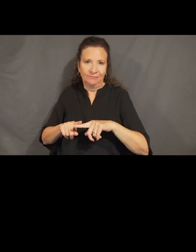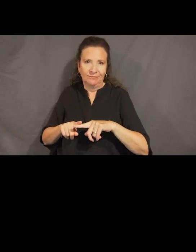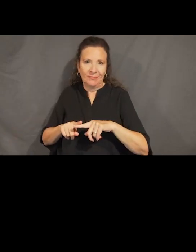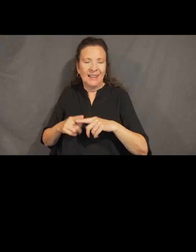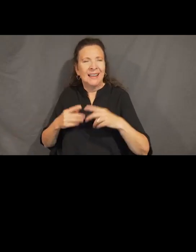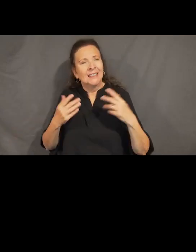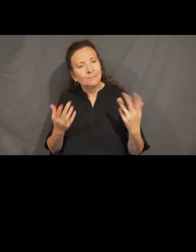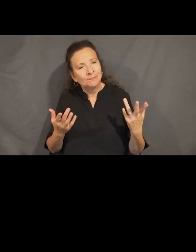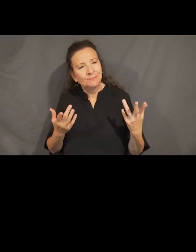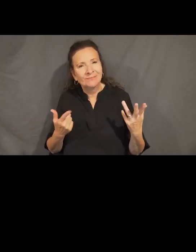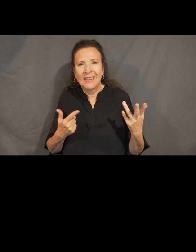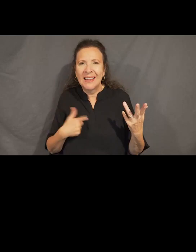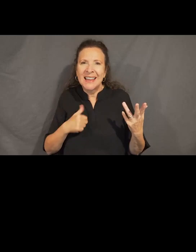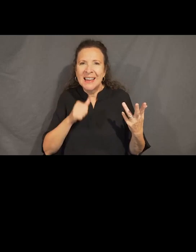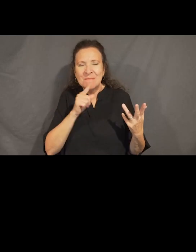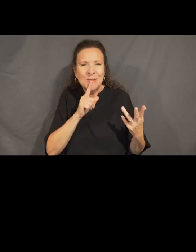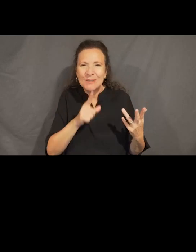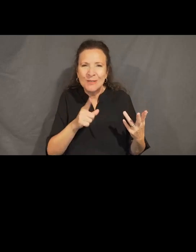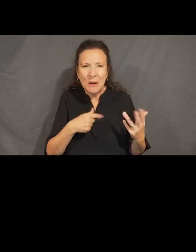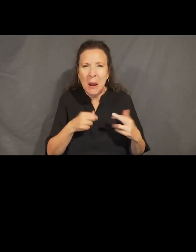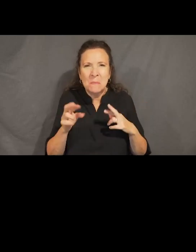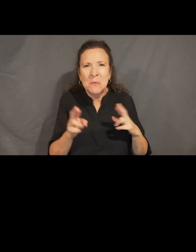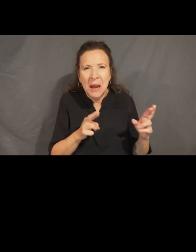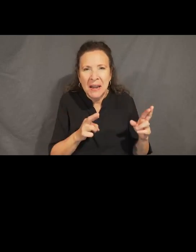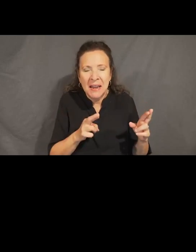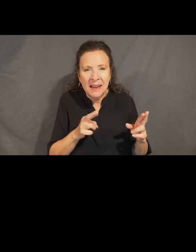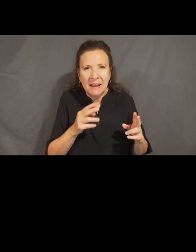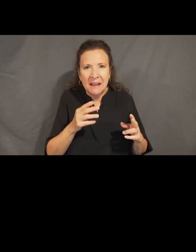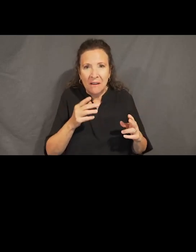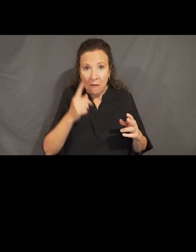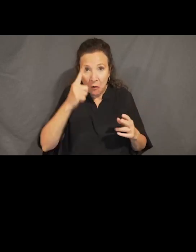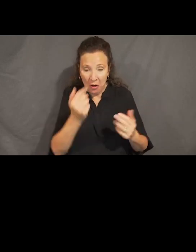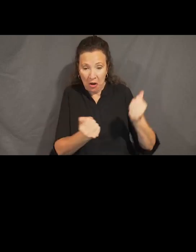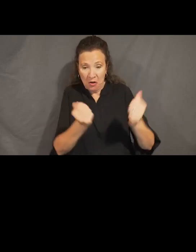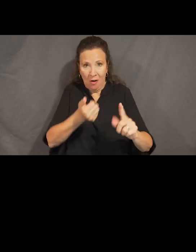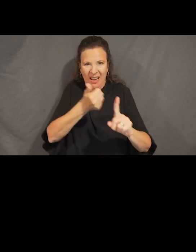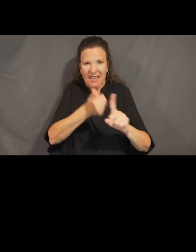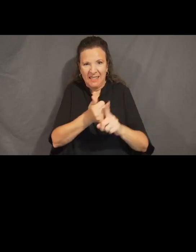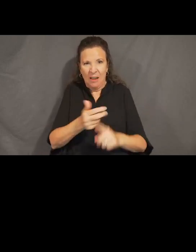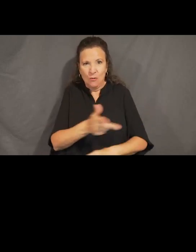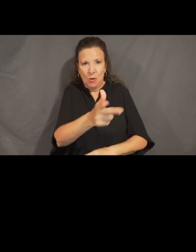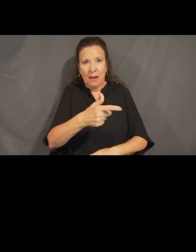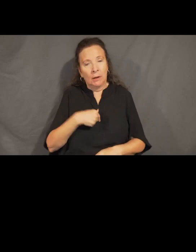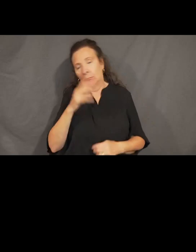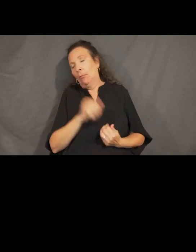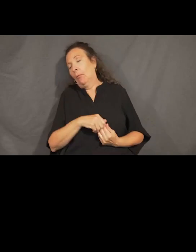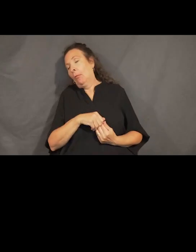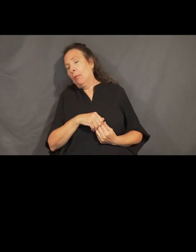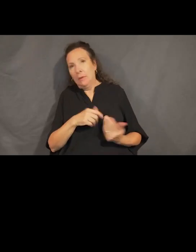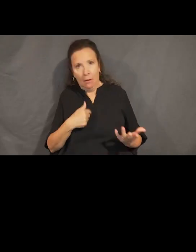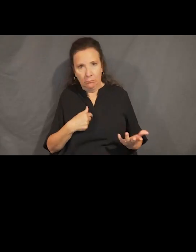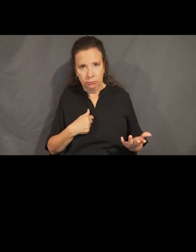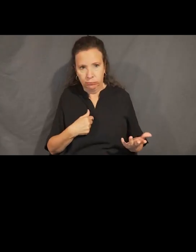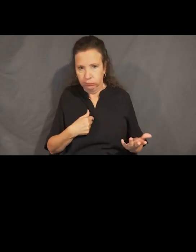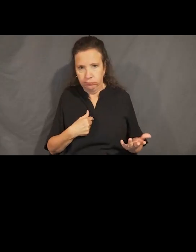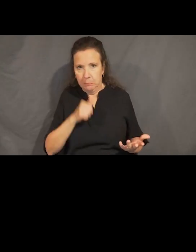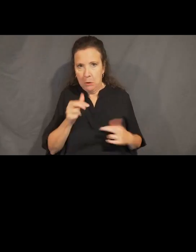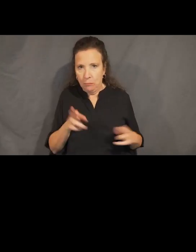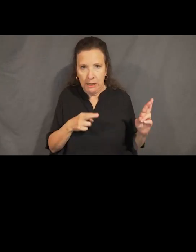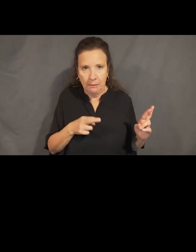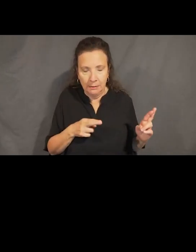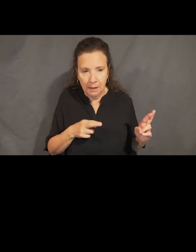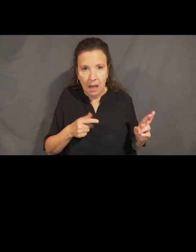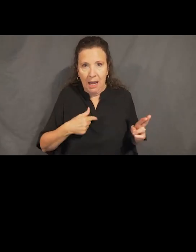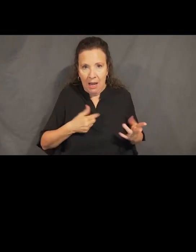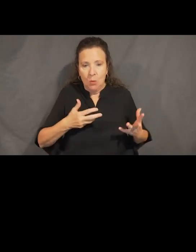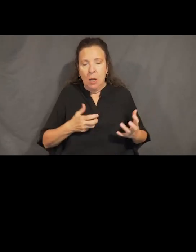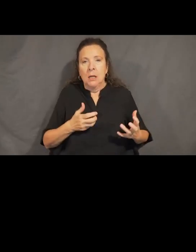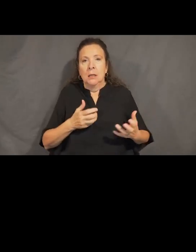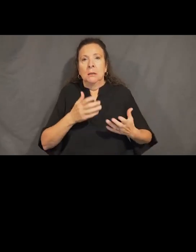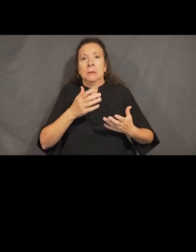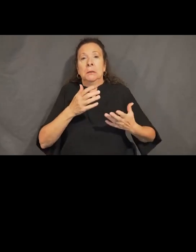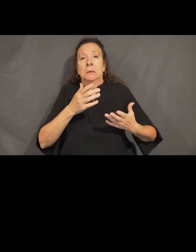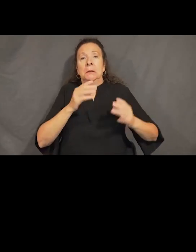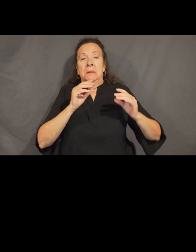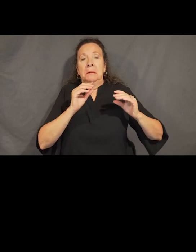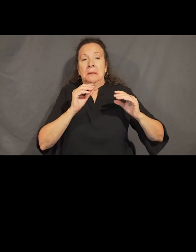I am ready to get into a car that drives itself. Without any input or control from me. But now